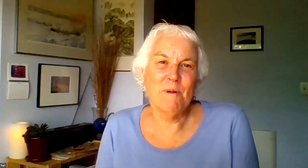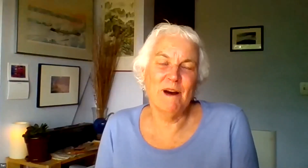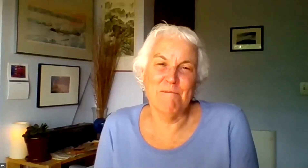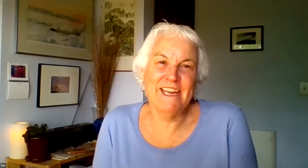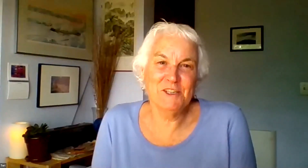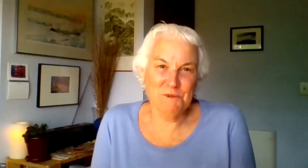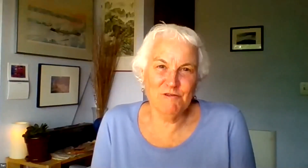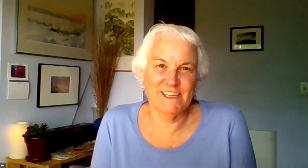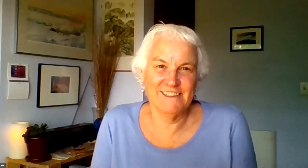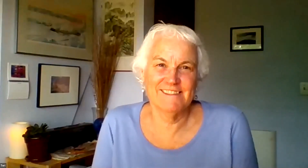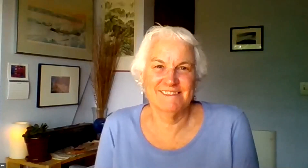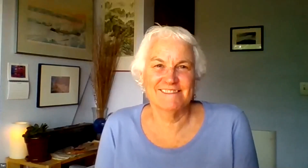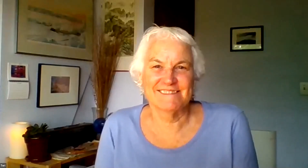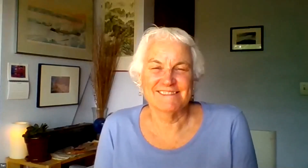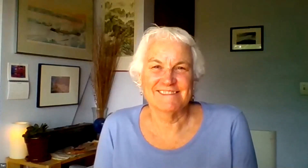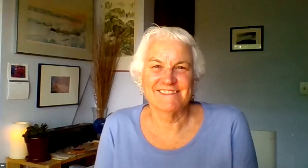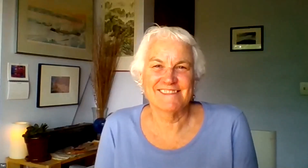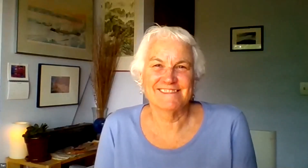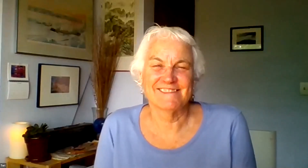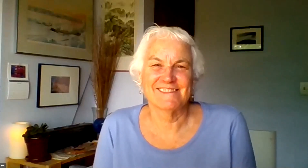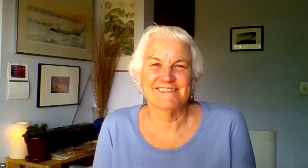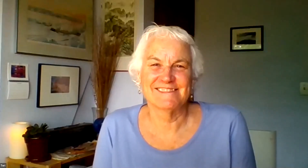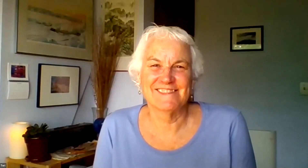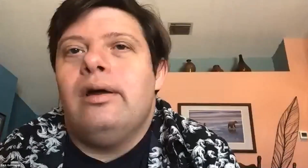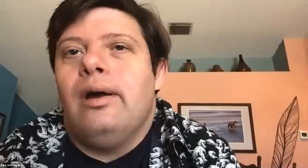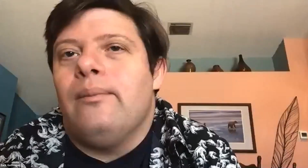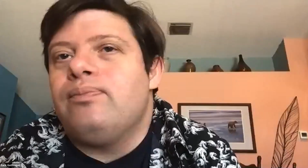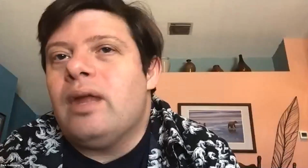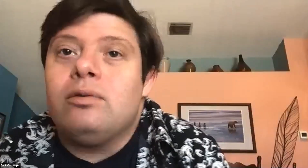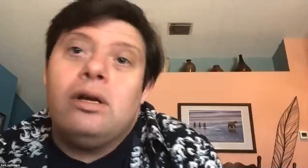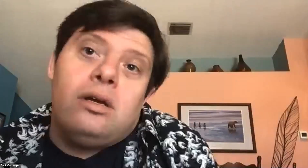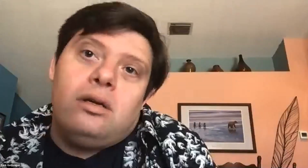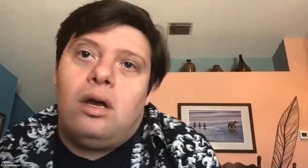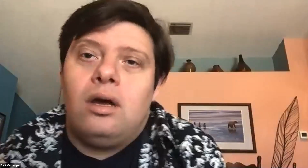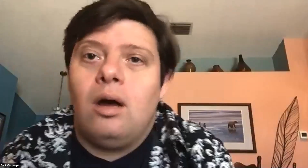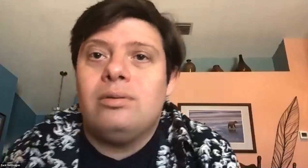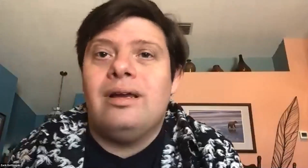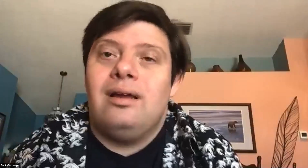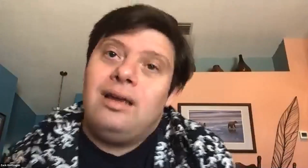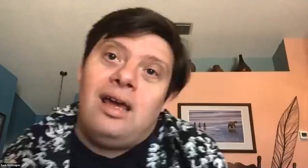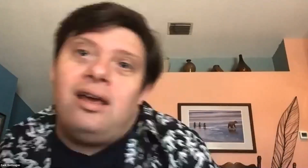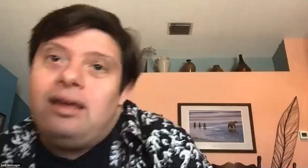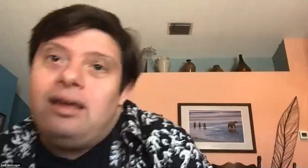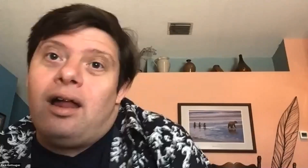I can't think of any . >> TERI: I have one rap idea . How about a rap about